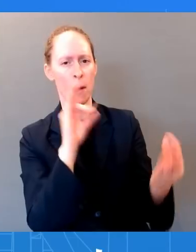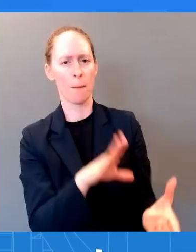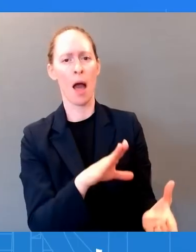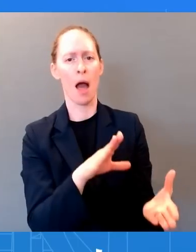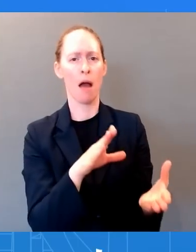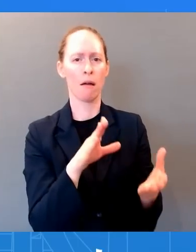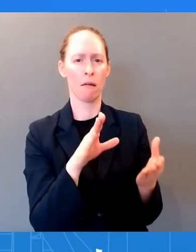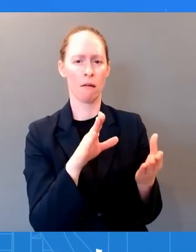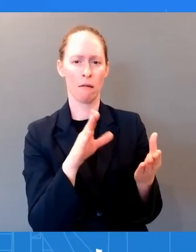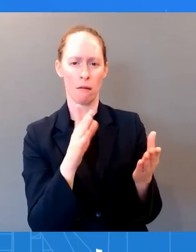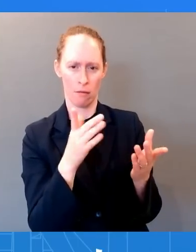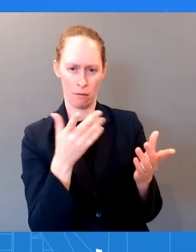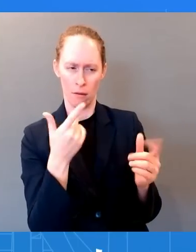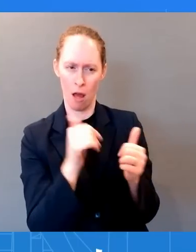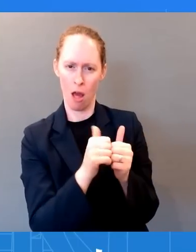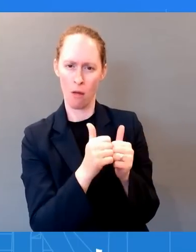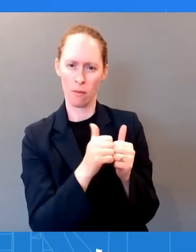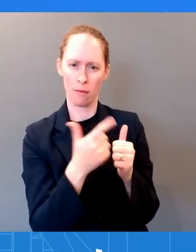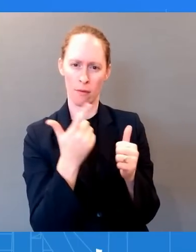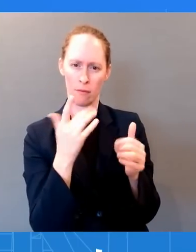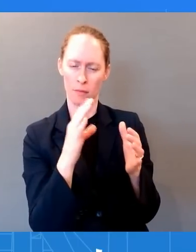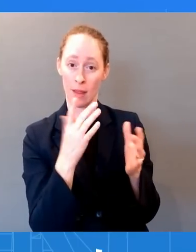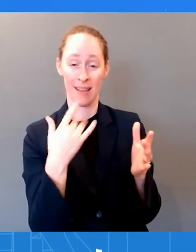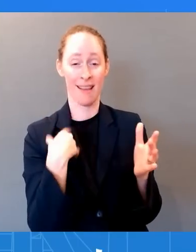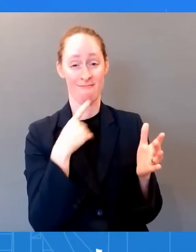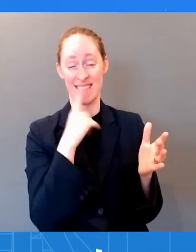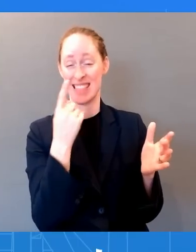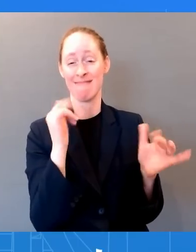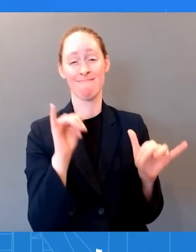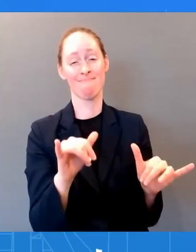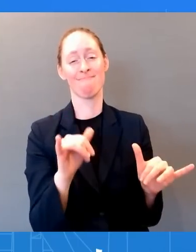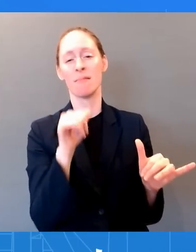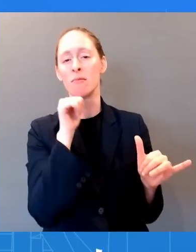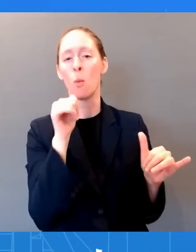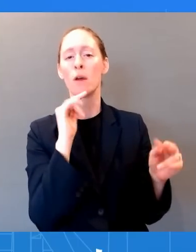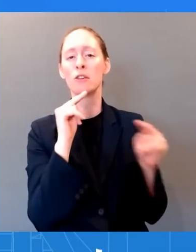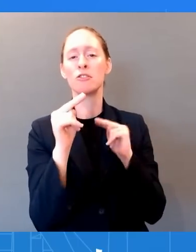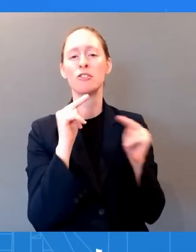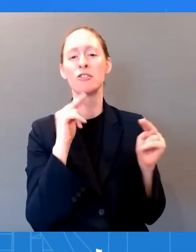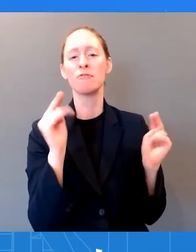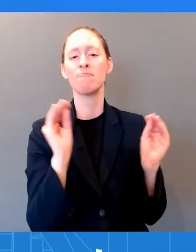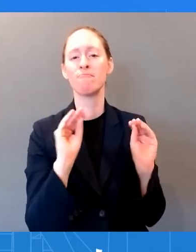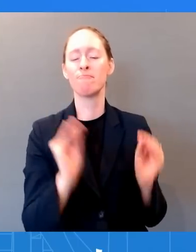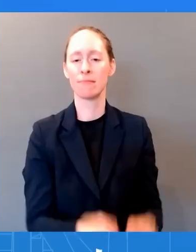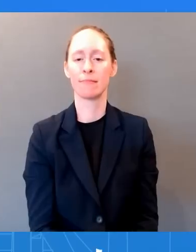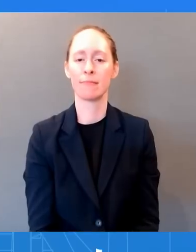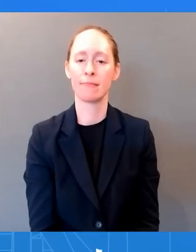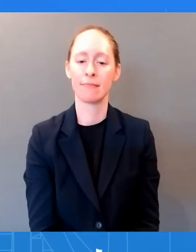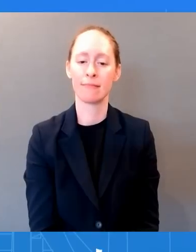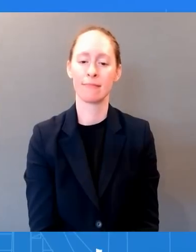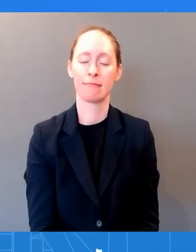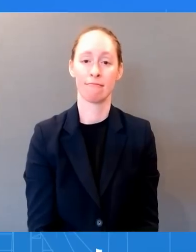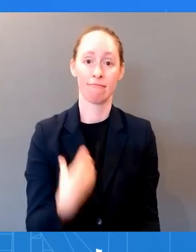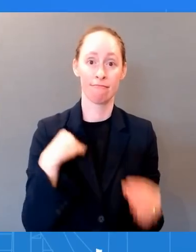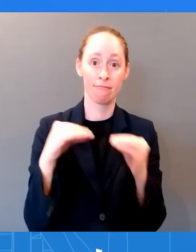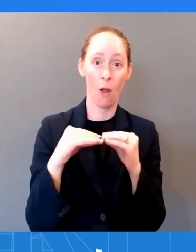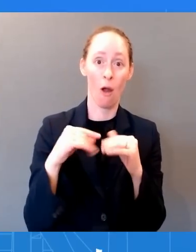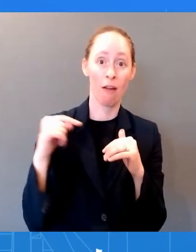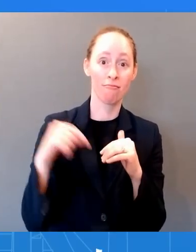We will not negotiate, again, in public, and are going to -- not going to go into details of how the process is going. I'm going to -- go ahead -- do -- The Press: Karine, I know Abdullah